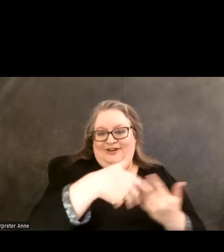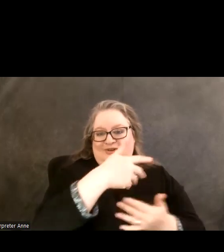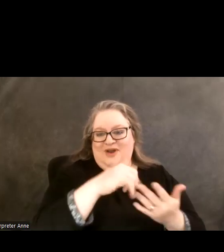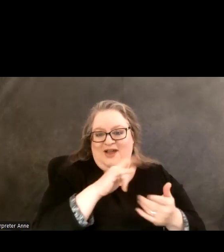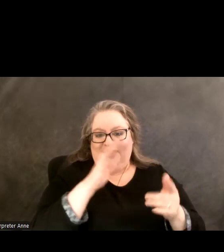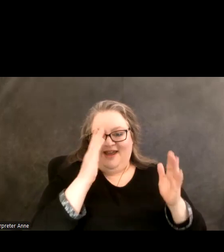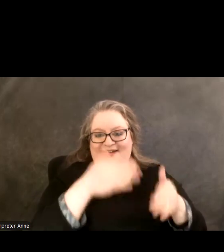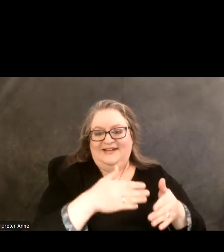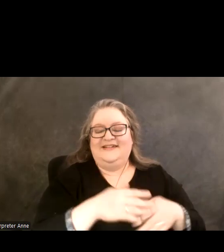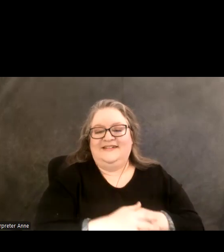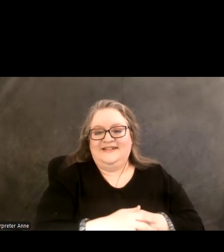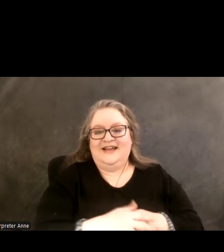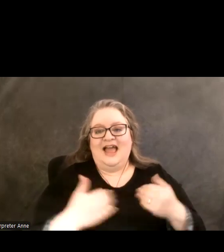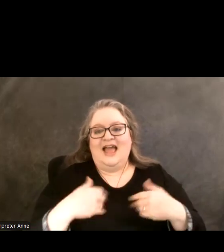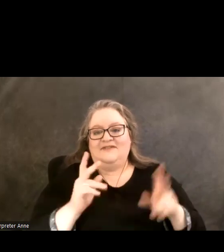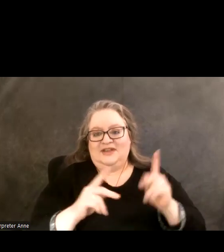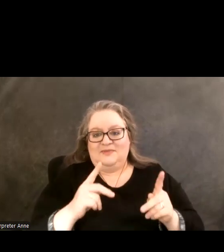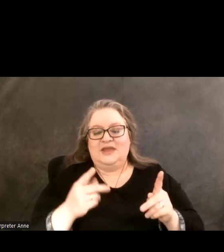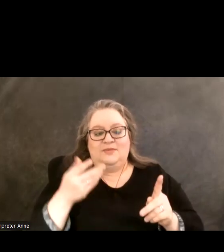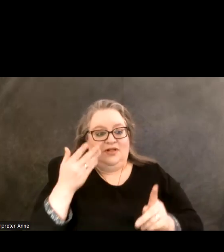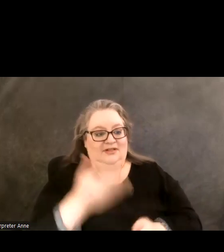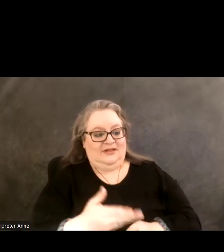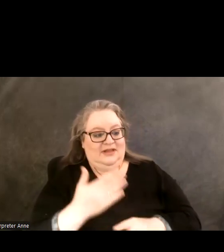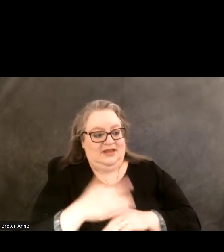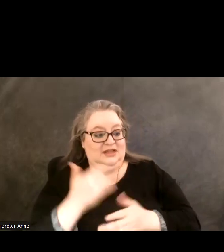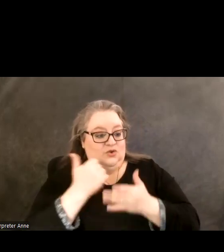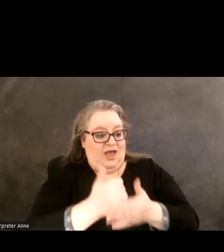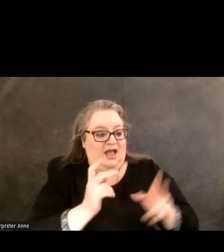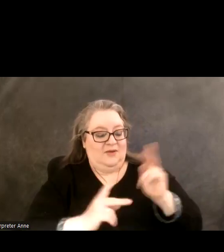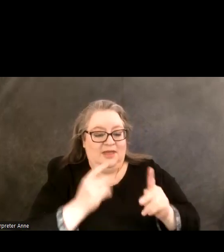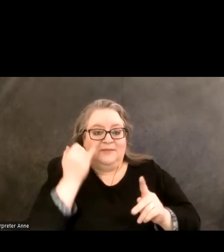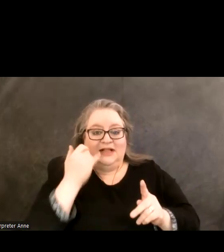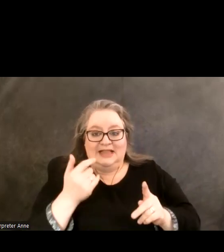having people on hand to help people if they end up having a